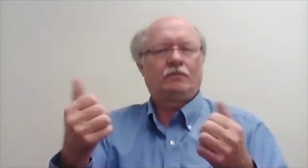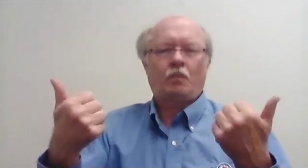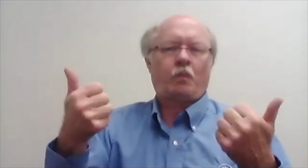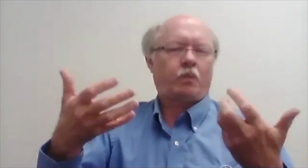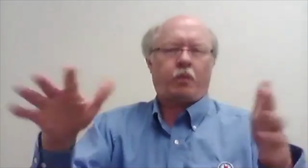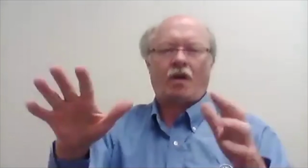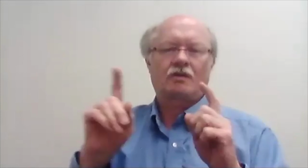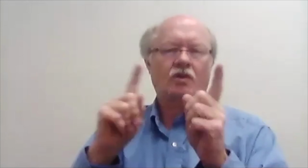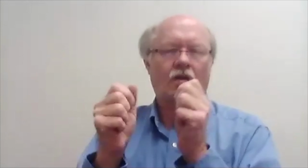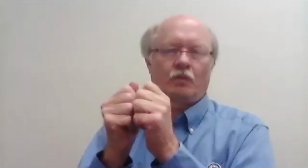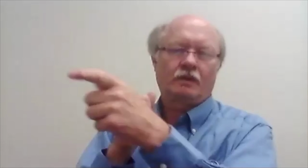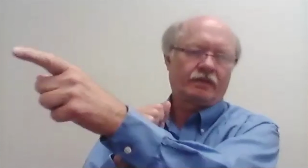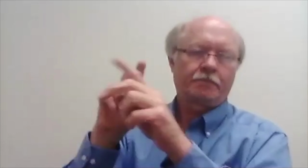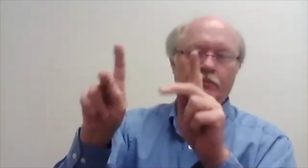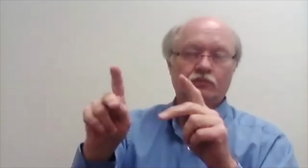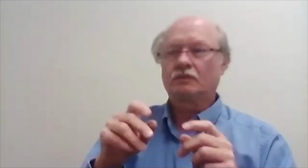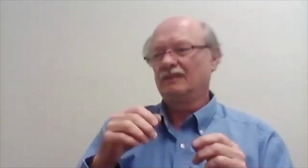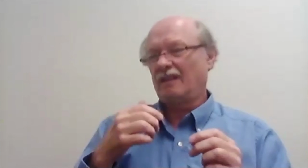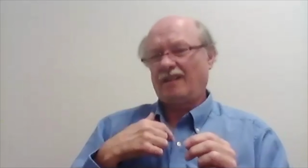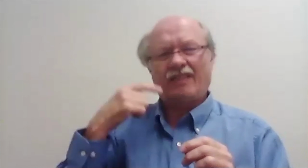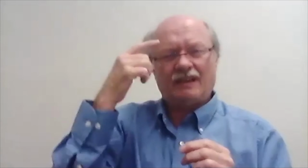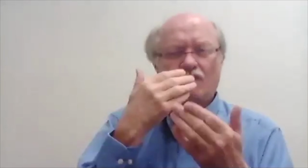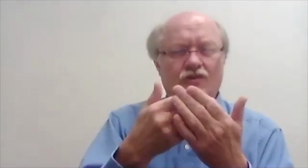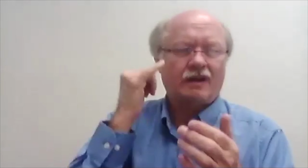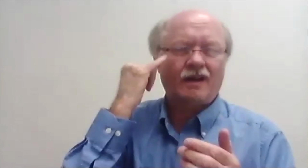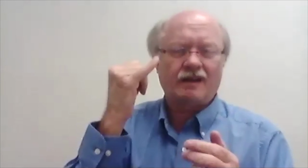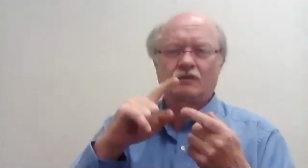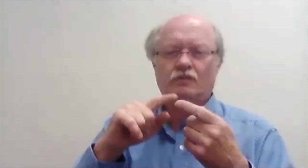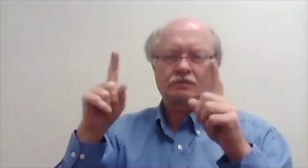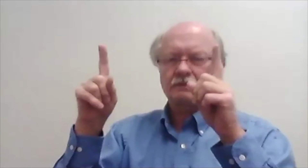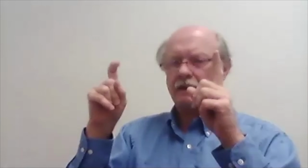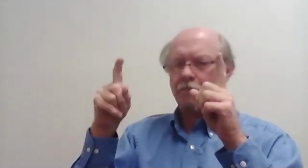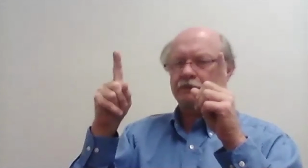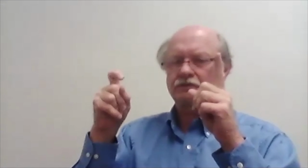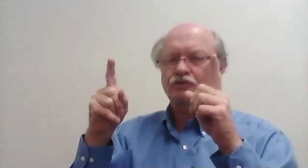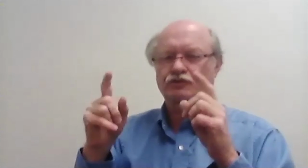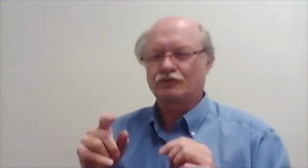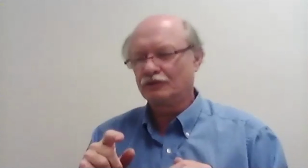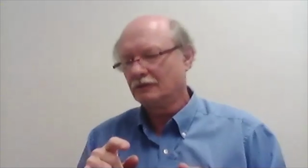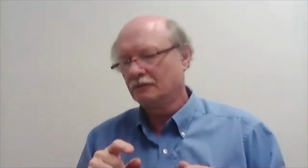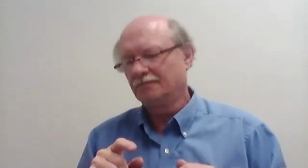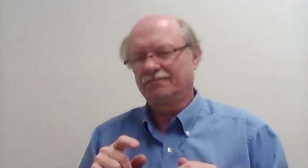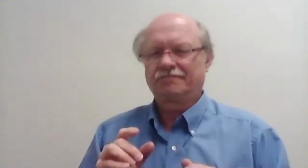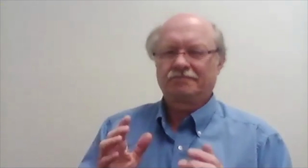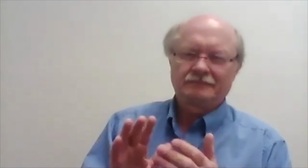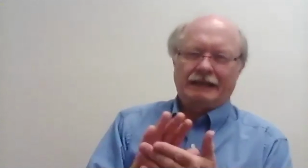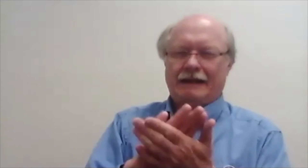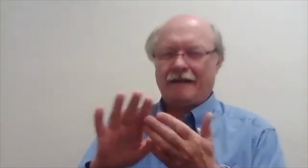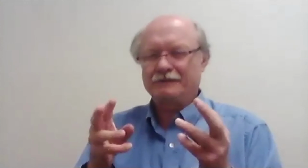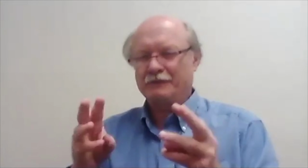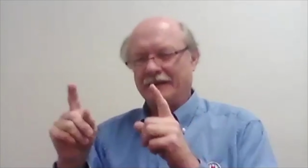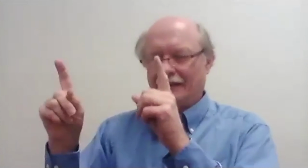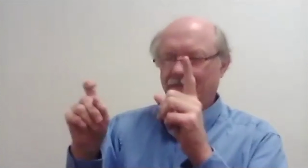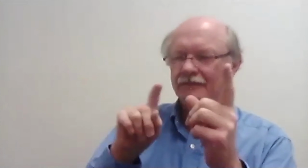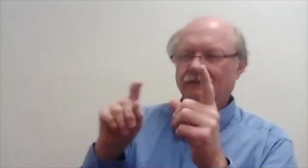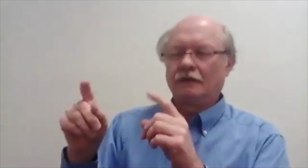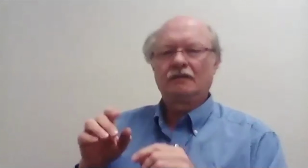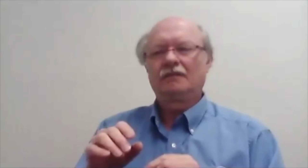Maybe you don't want to talk to that person, if that's the case, I think it's a good idea to take a picture, you know, in a polite way.